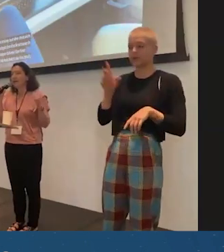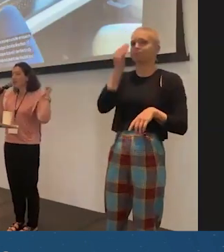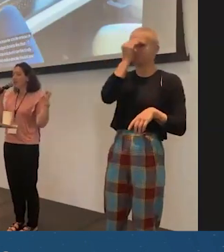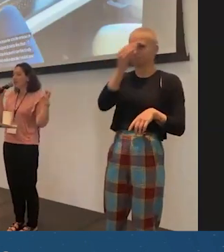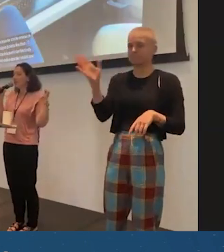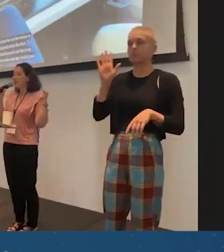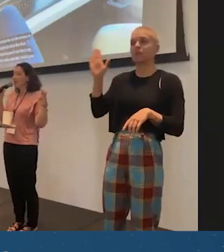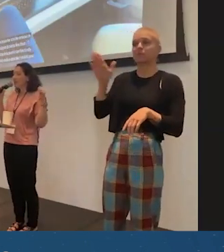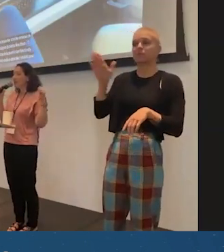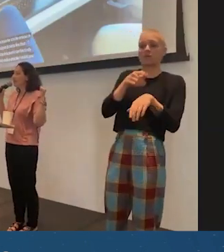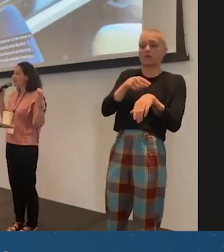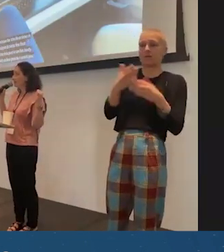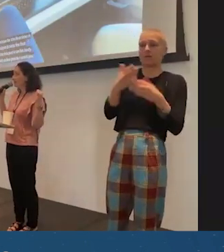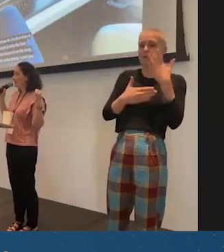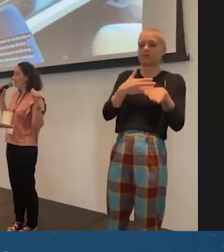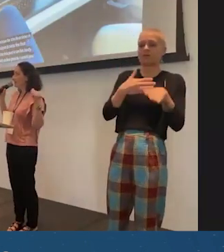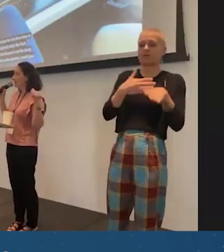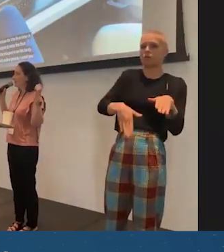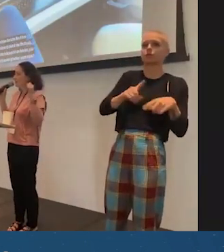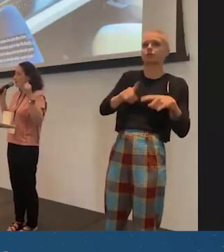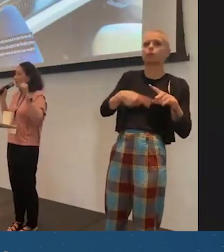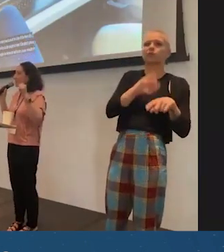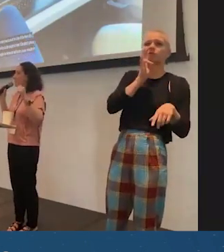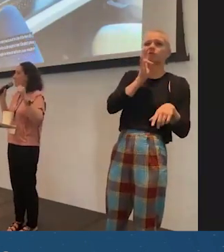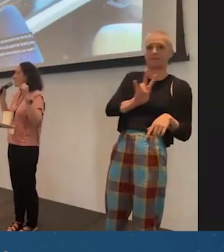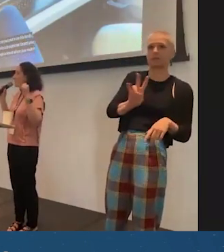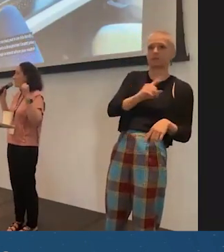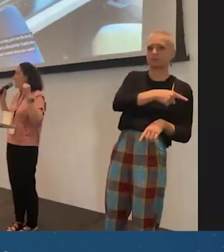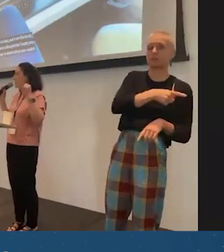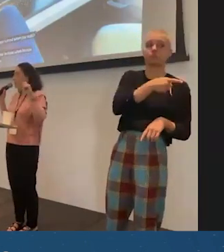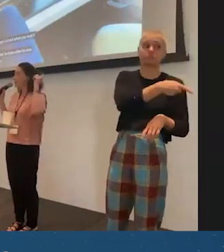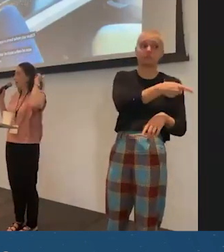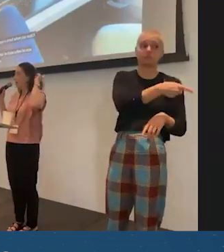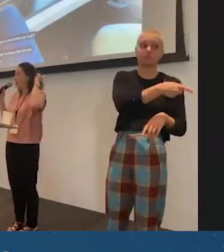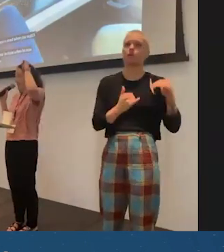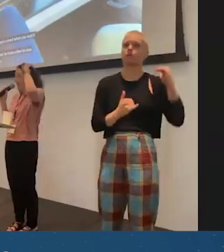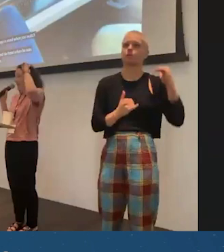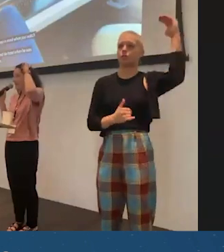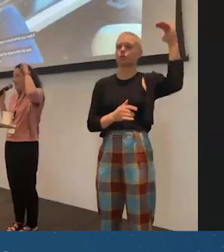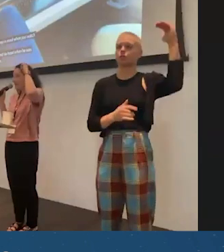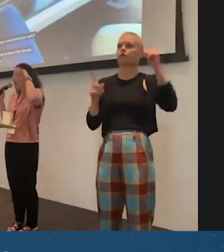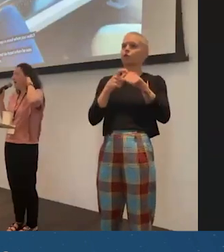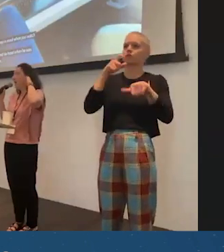In this video, he's an adult, and this is the first time he's put on this band.